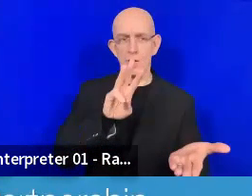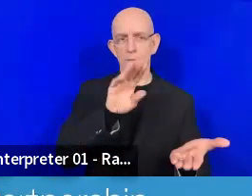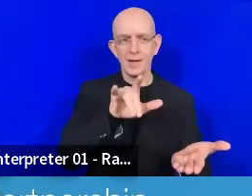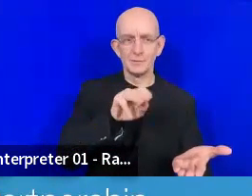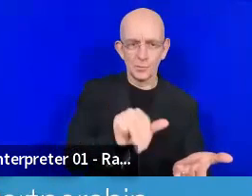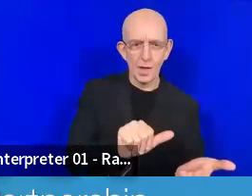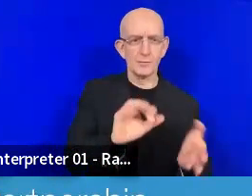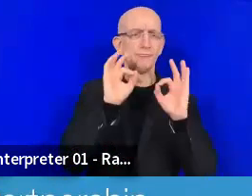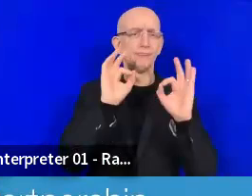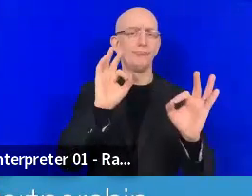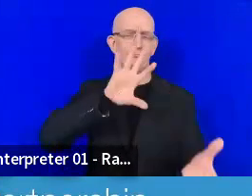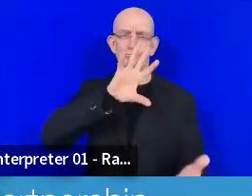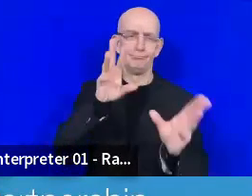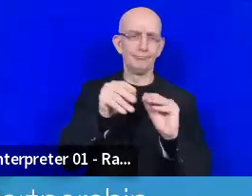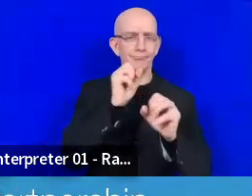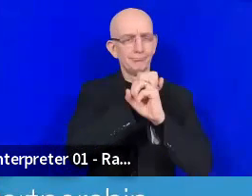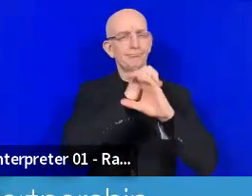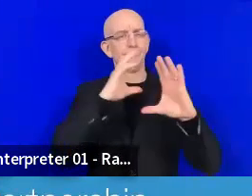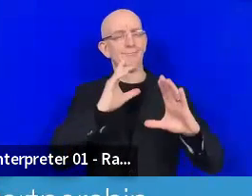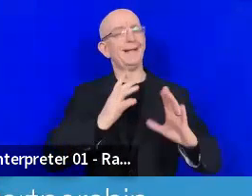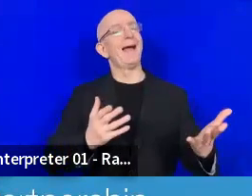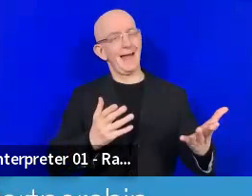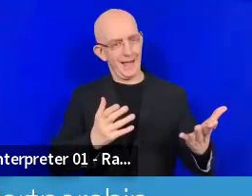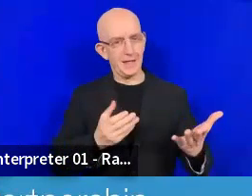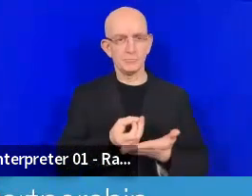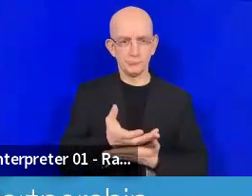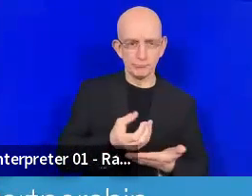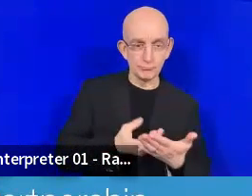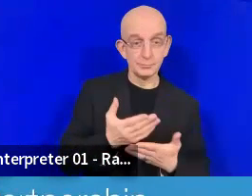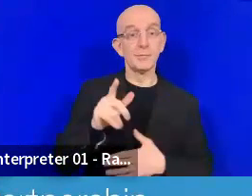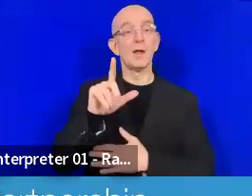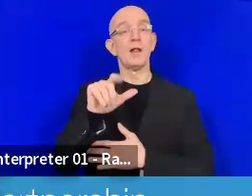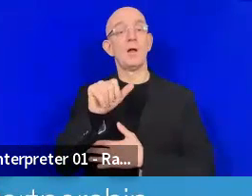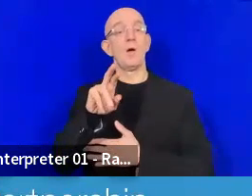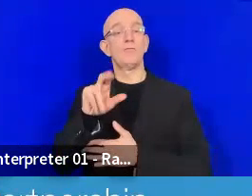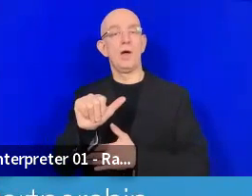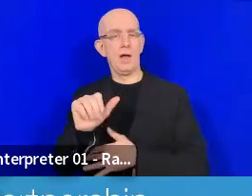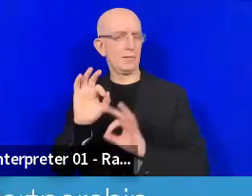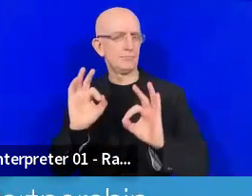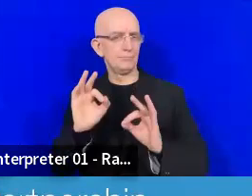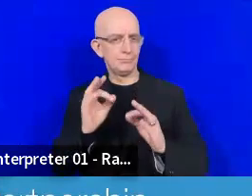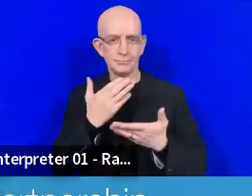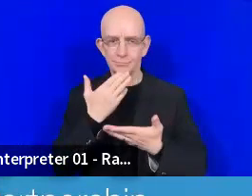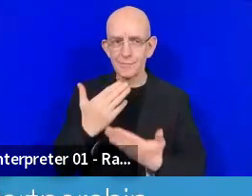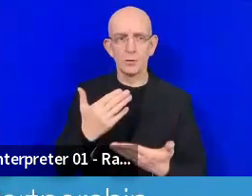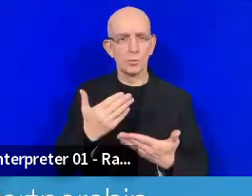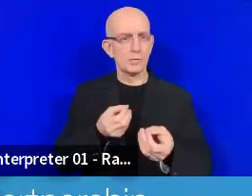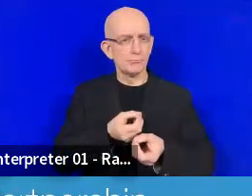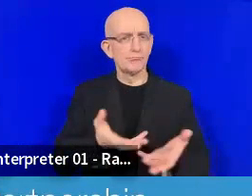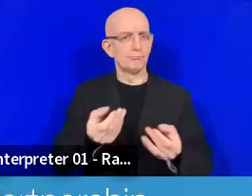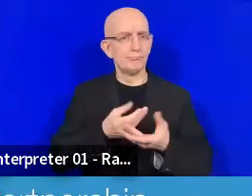It's really exciting to see building the sort of drum beat around these asks in the lead